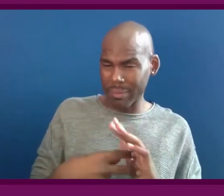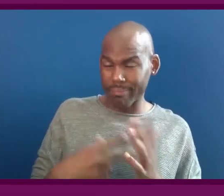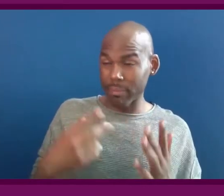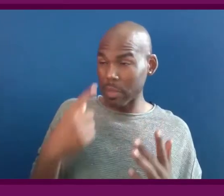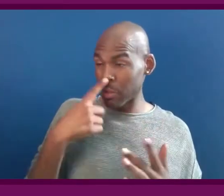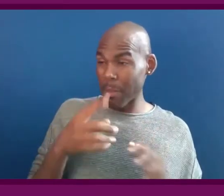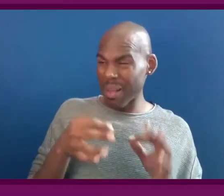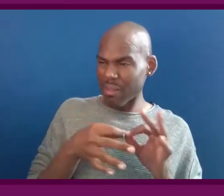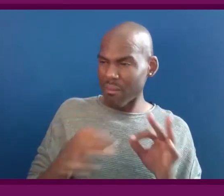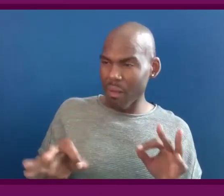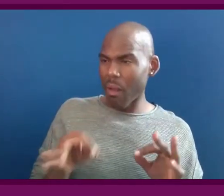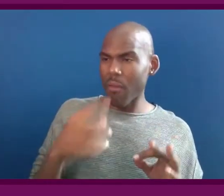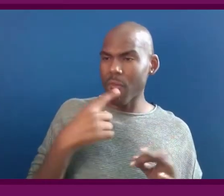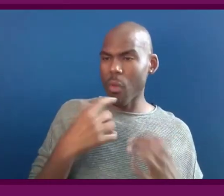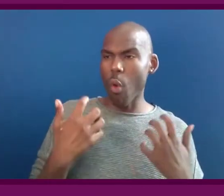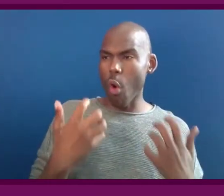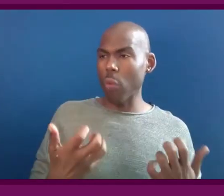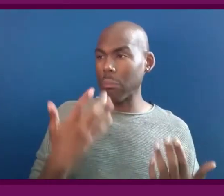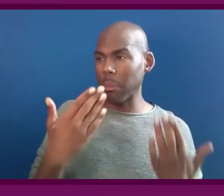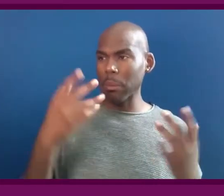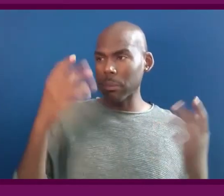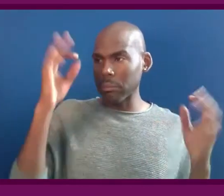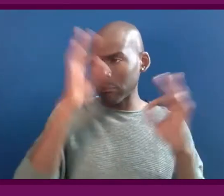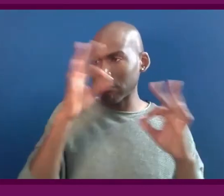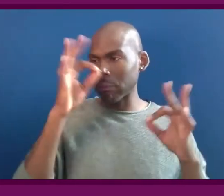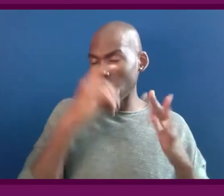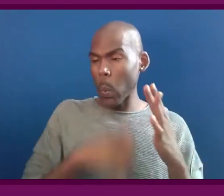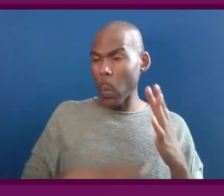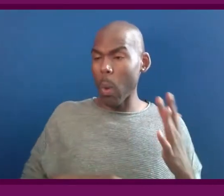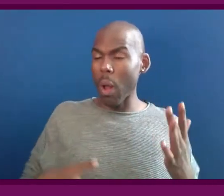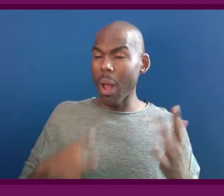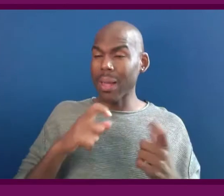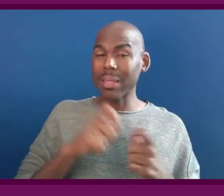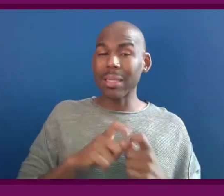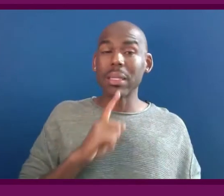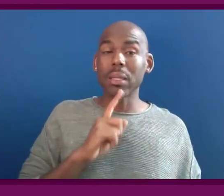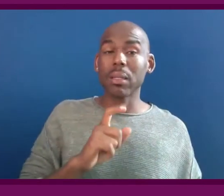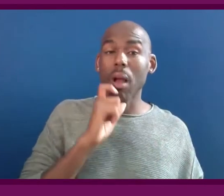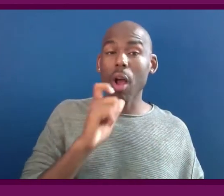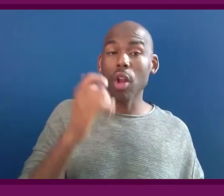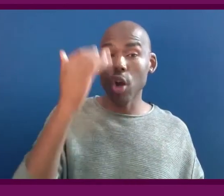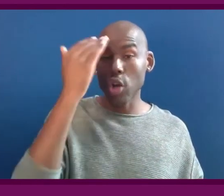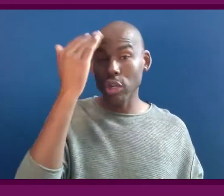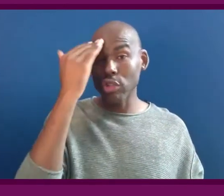So could you define for our audience who may not know what exactly is unconscious bias?